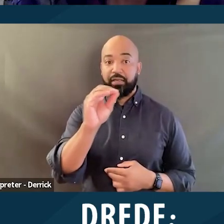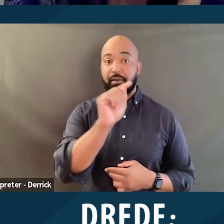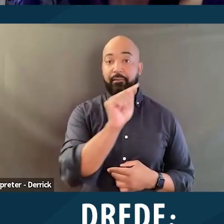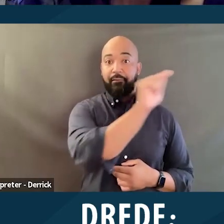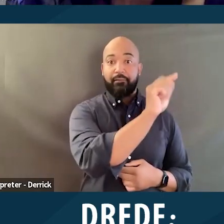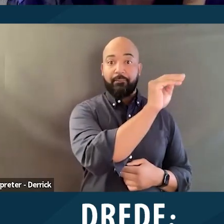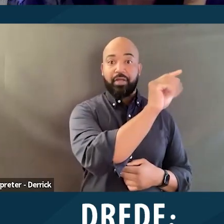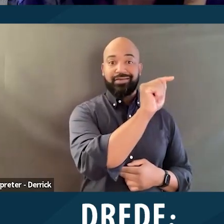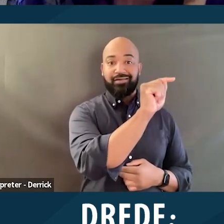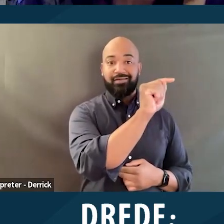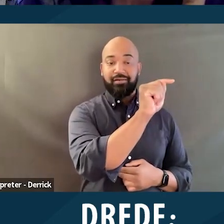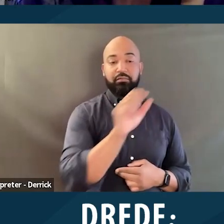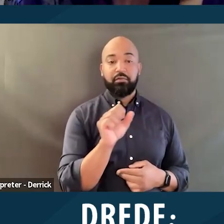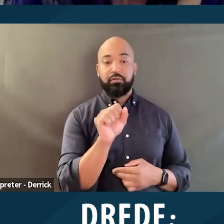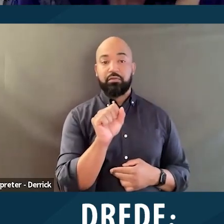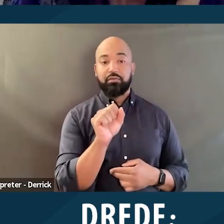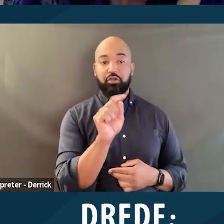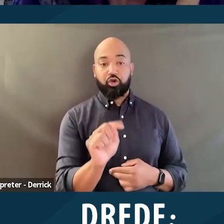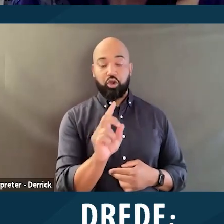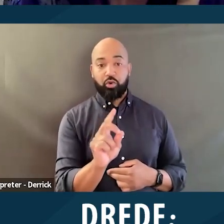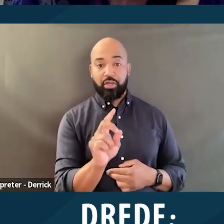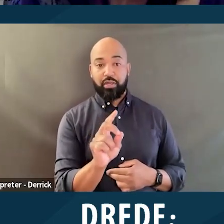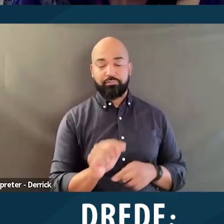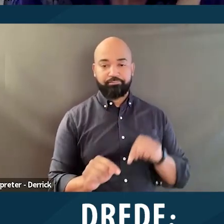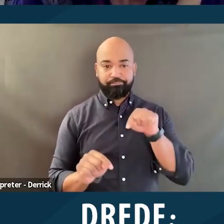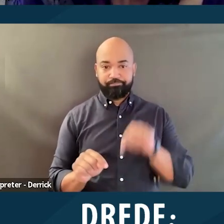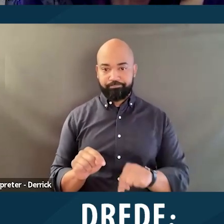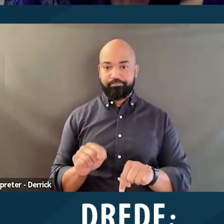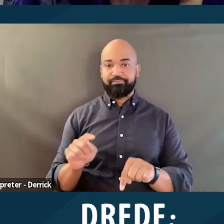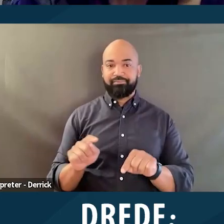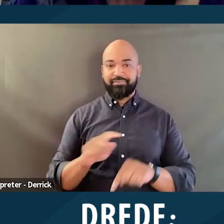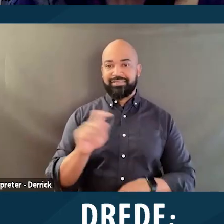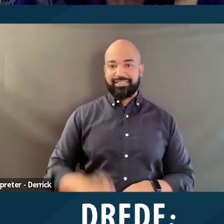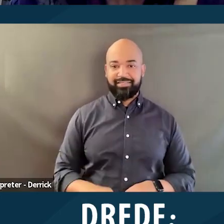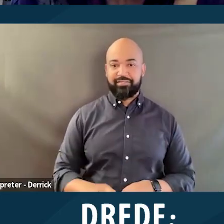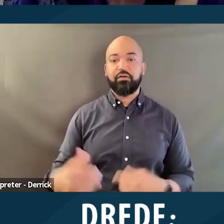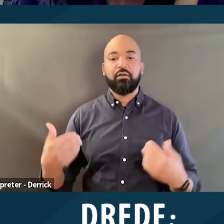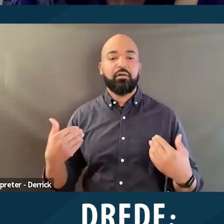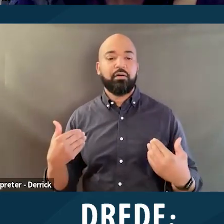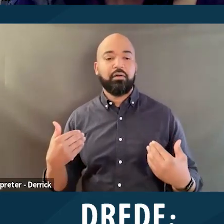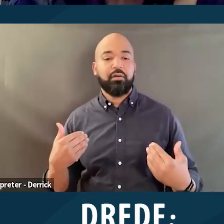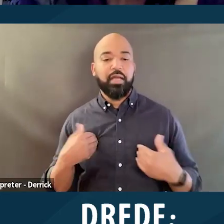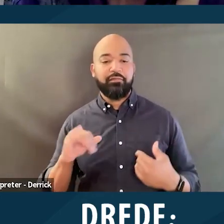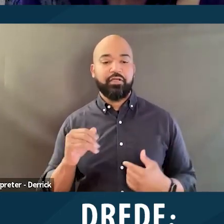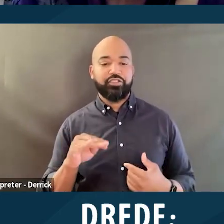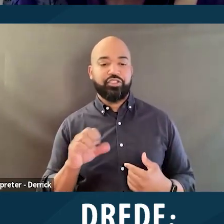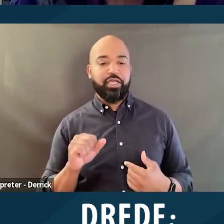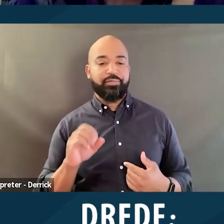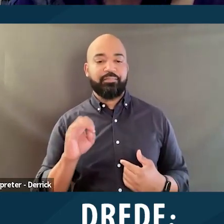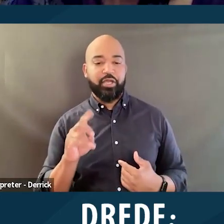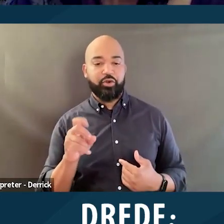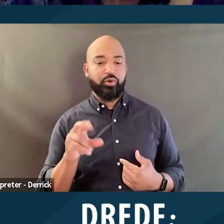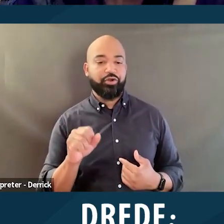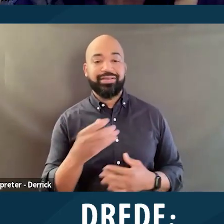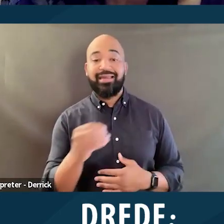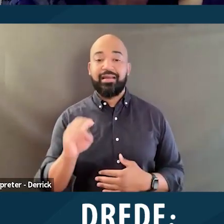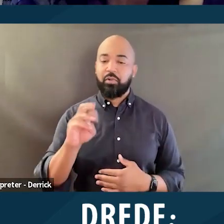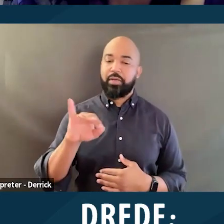where we have Mike Oxford today, Louisiana, Missouri, Montana, South Dakota, and Texas,